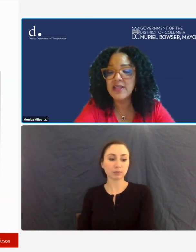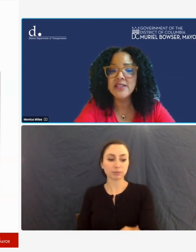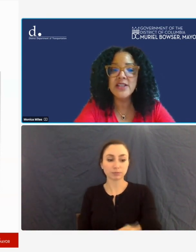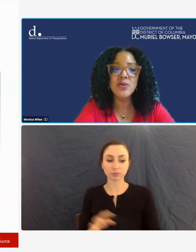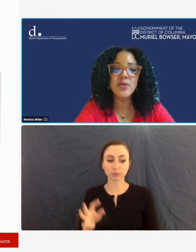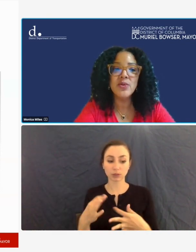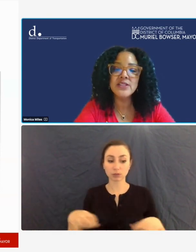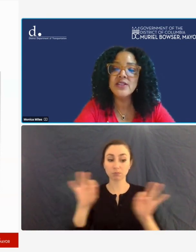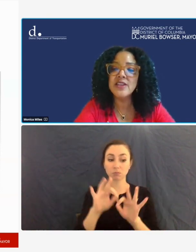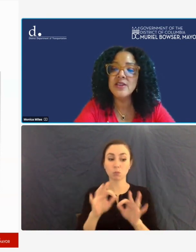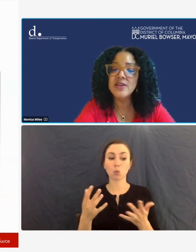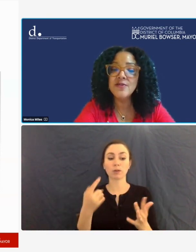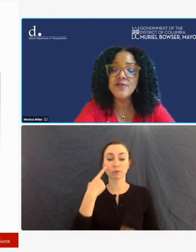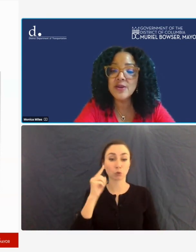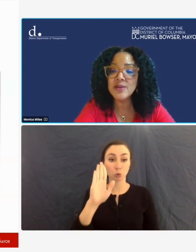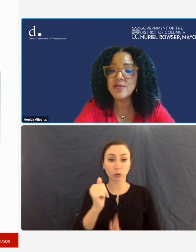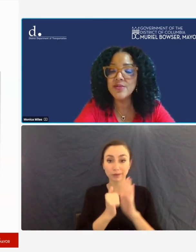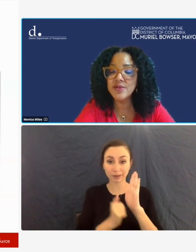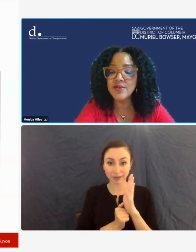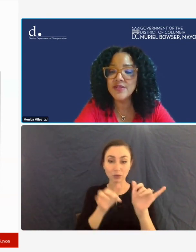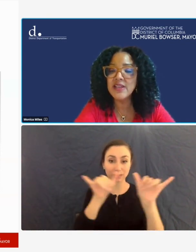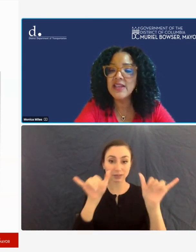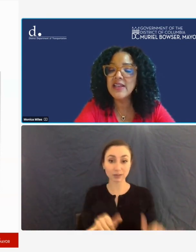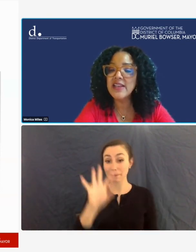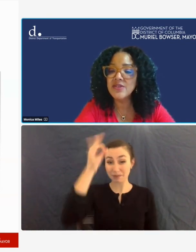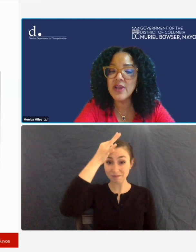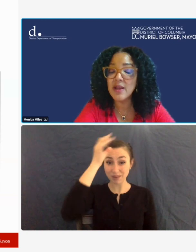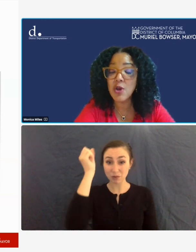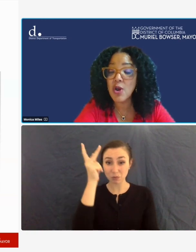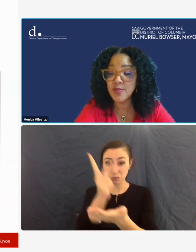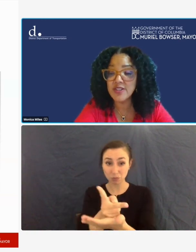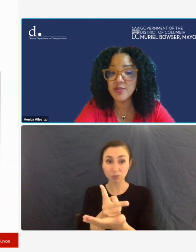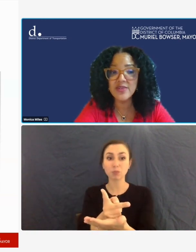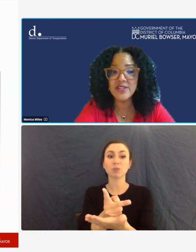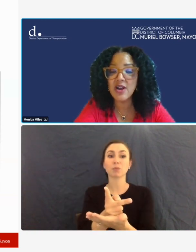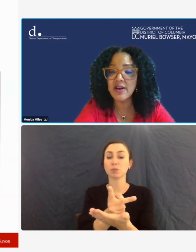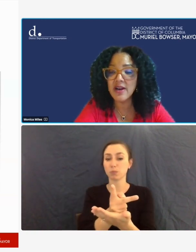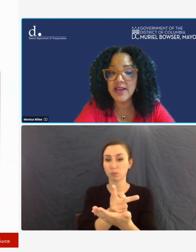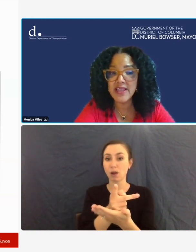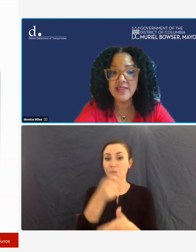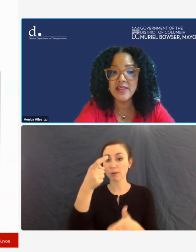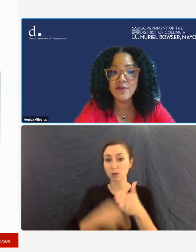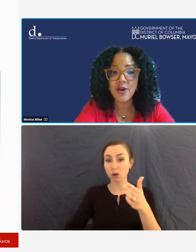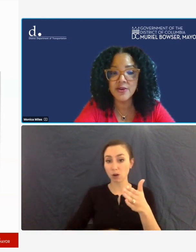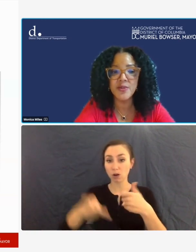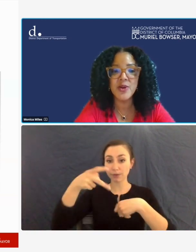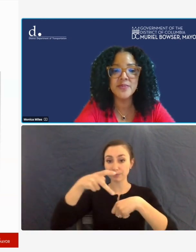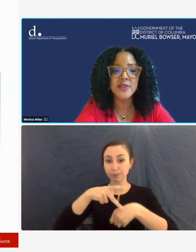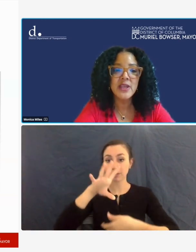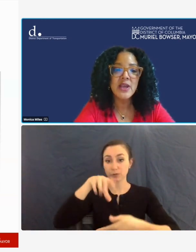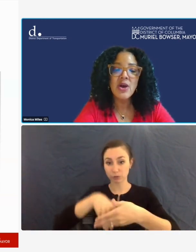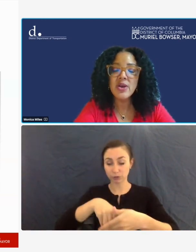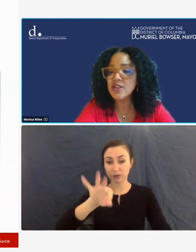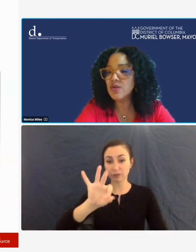so it has the federally approved cost principles are are in far 31. also on